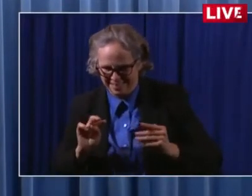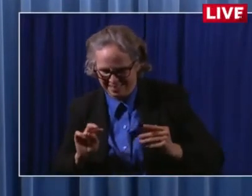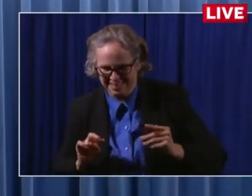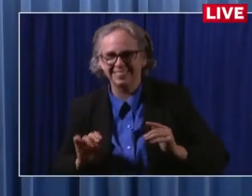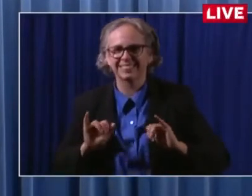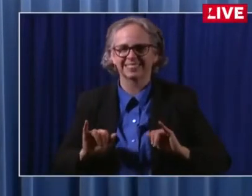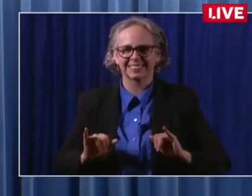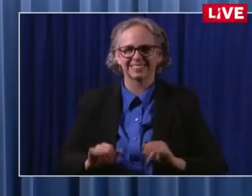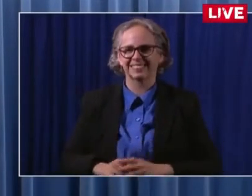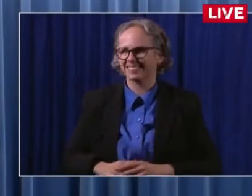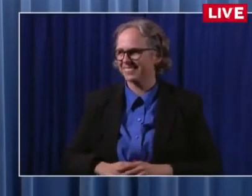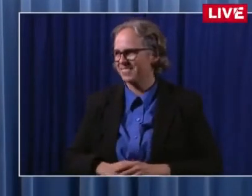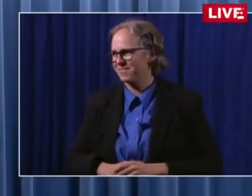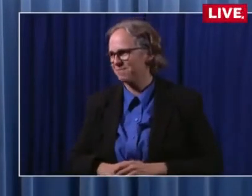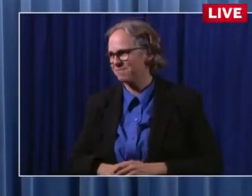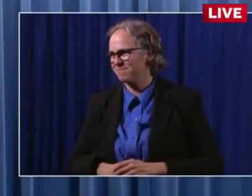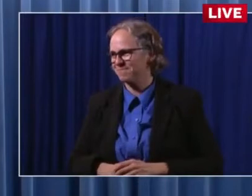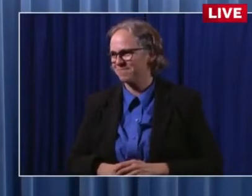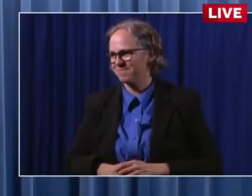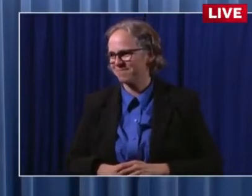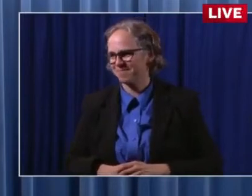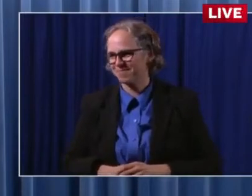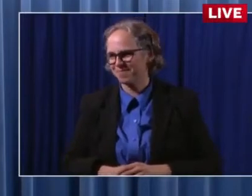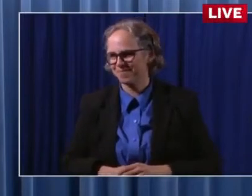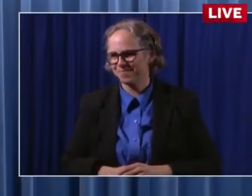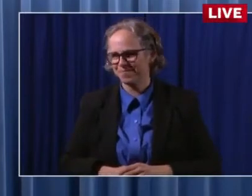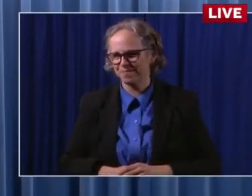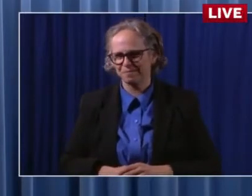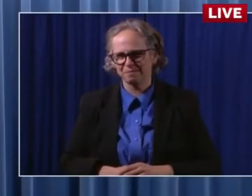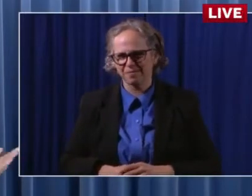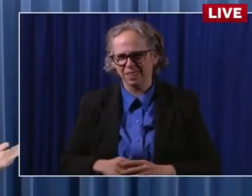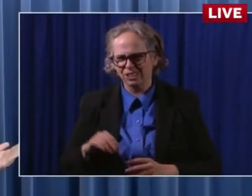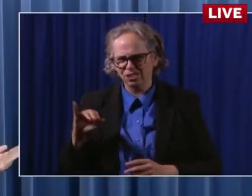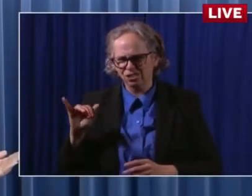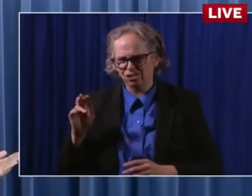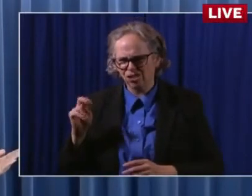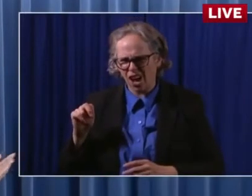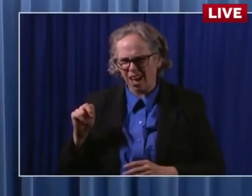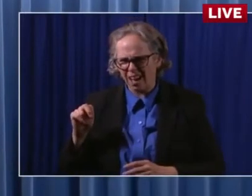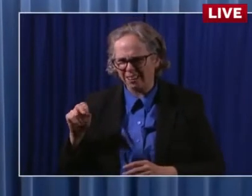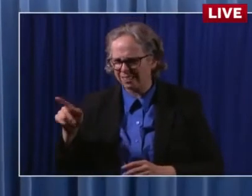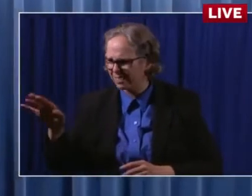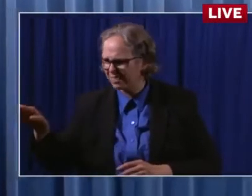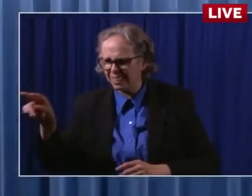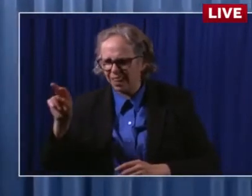LET ME LOOK HERE. WE HAD A COUPLE OTHER THINGS.